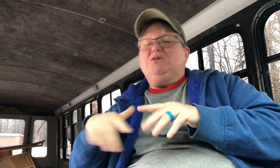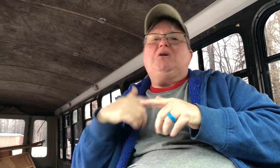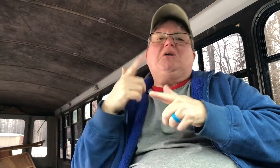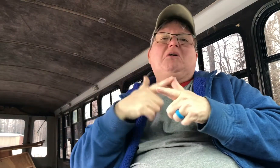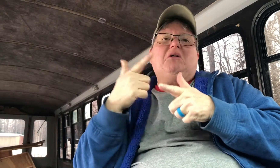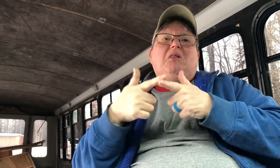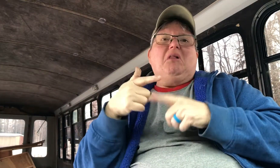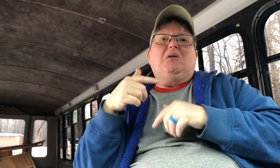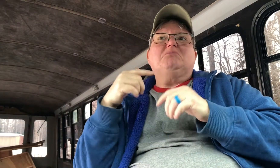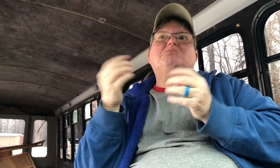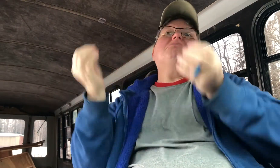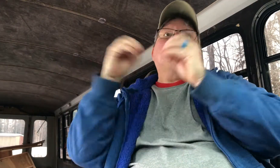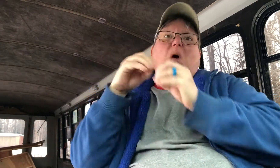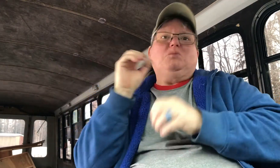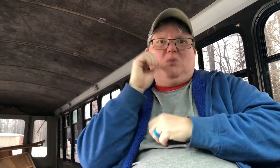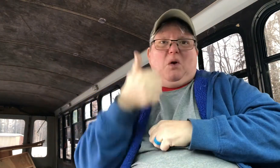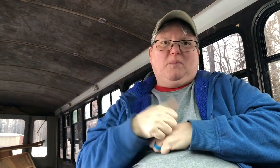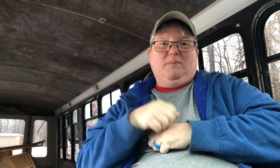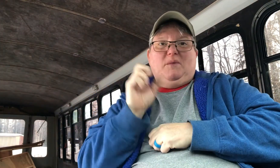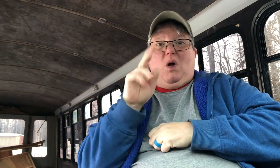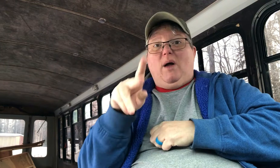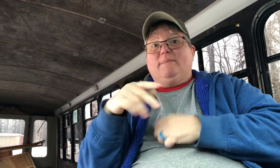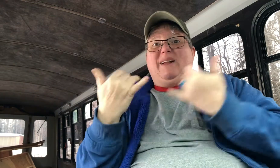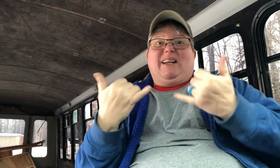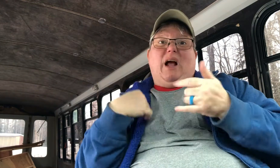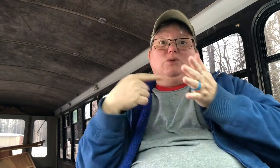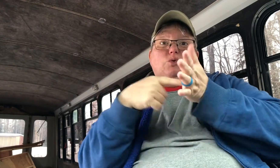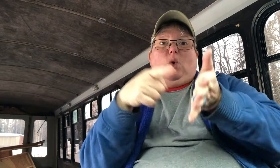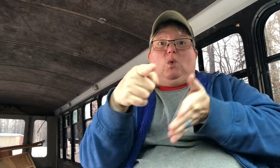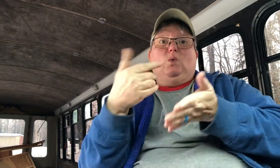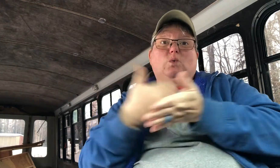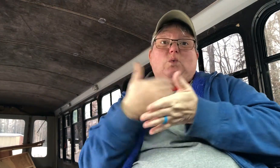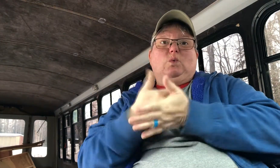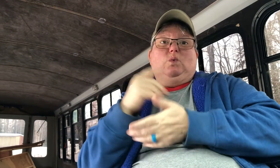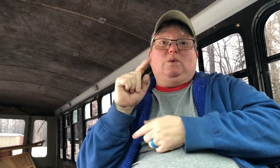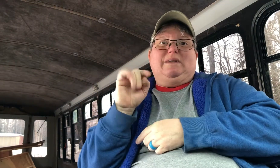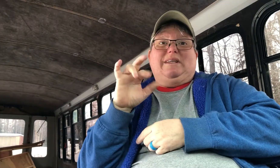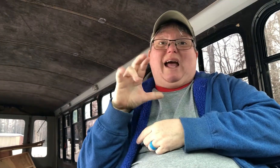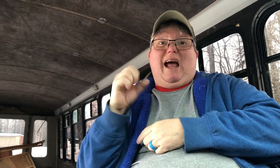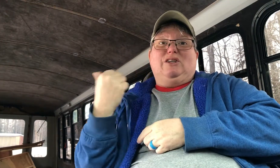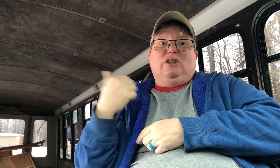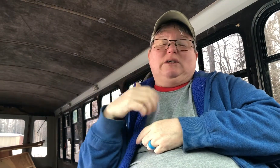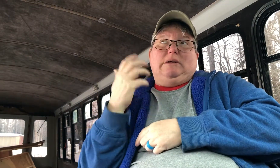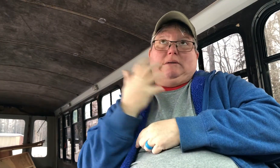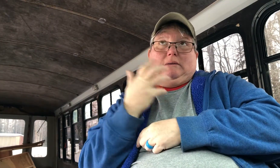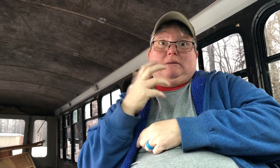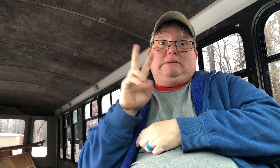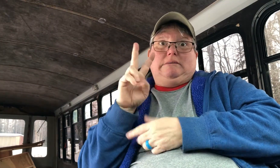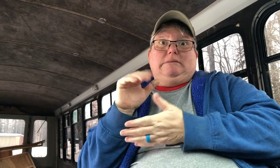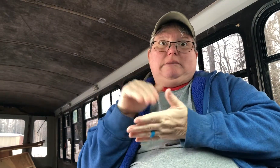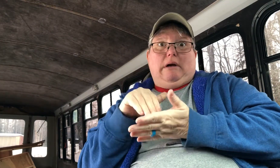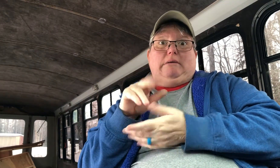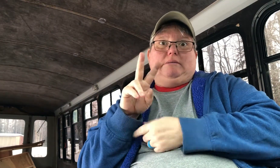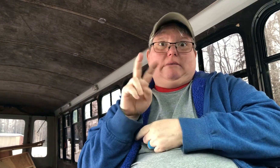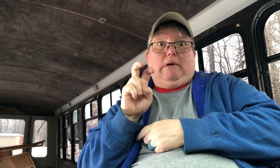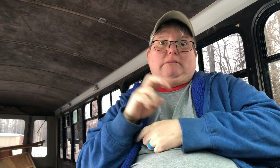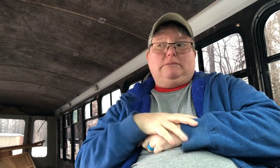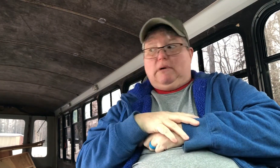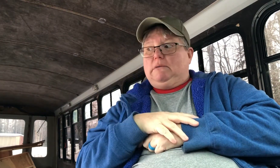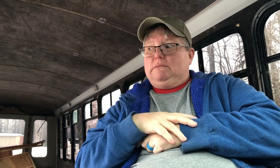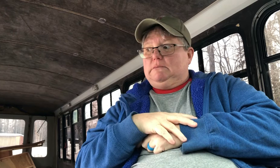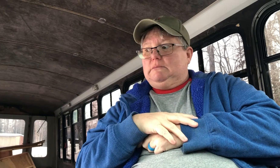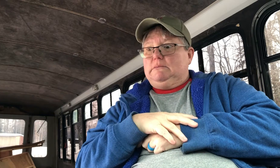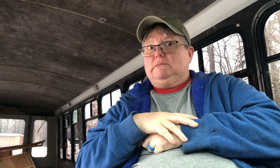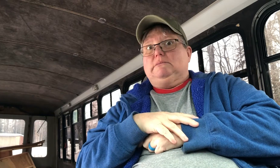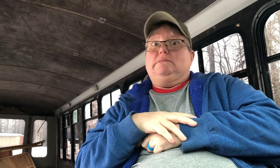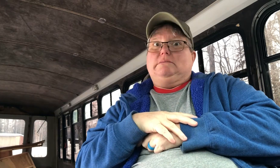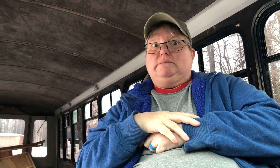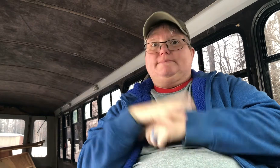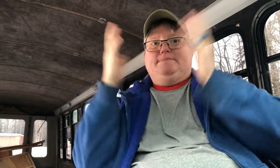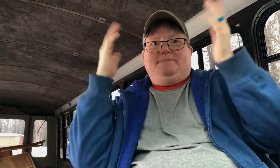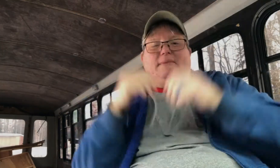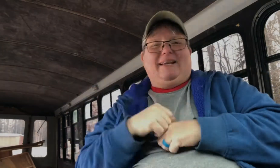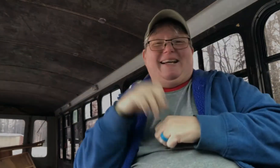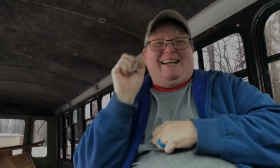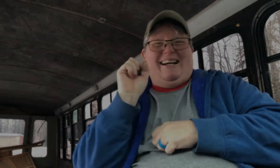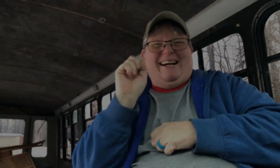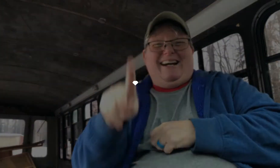done, and then more tomorrow. Okay I'll show you the new tires ugh $2,200. *laugh* okay